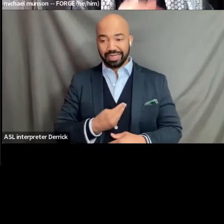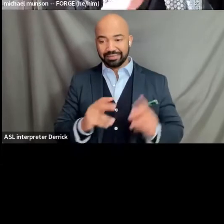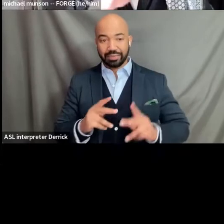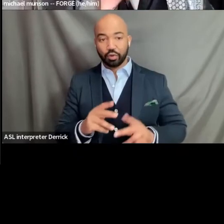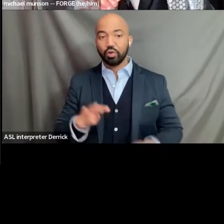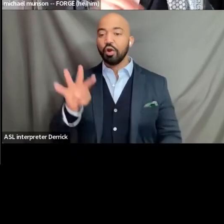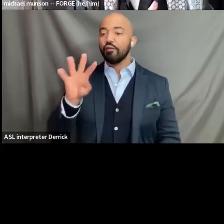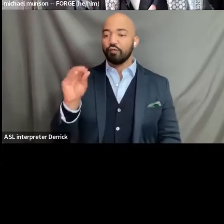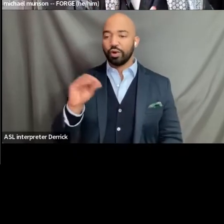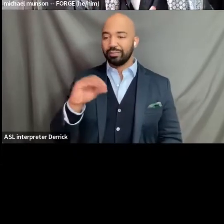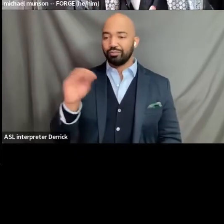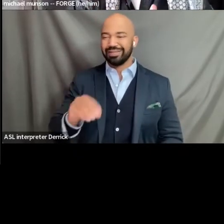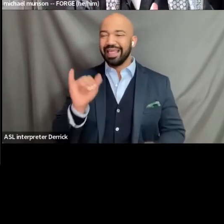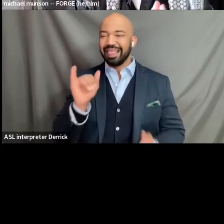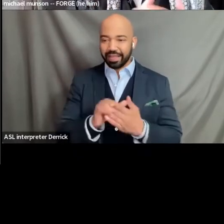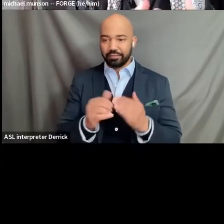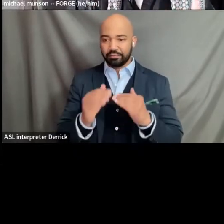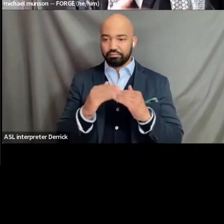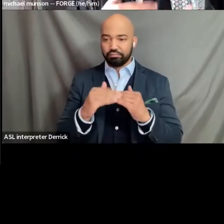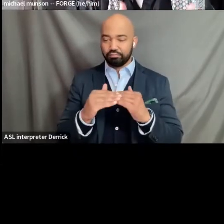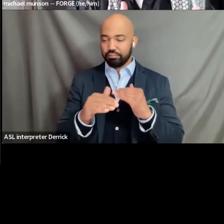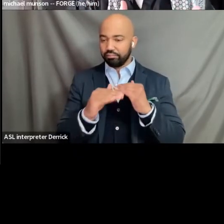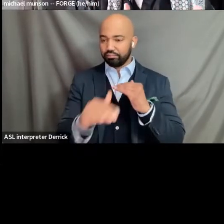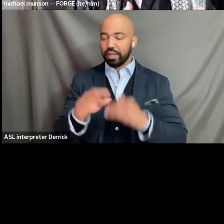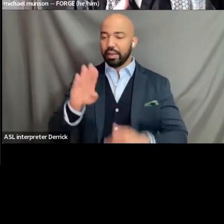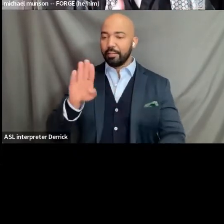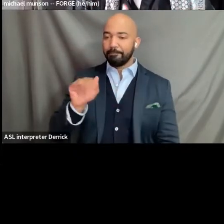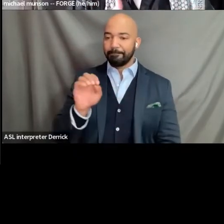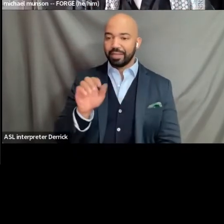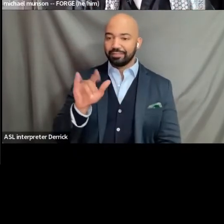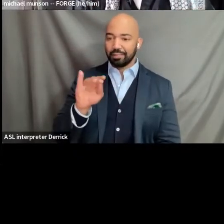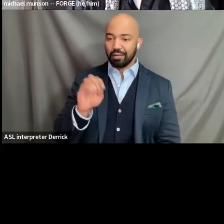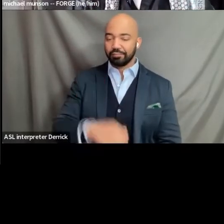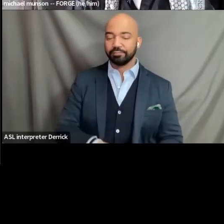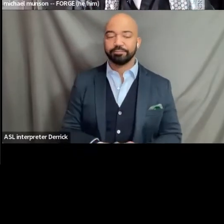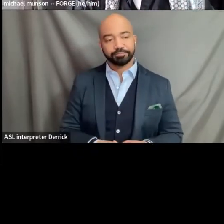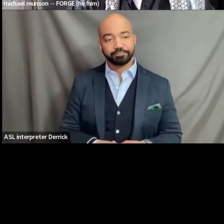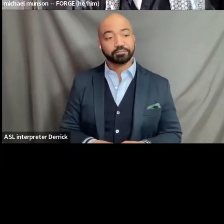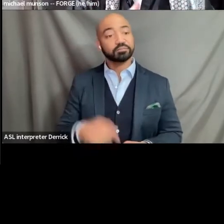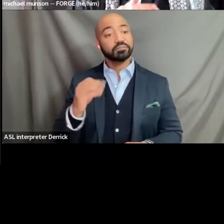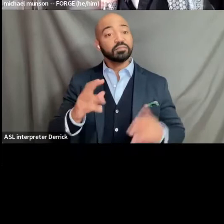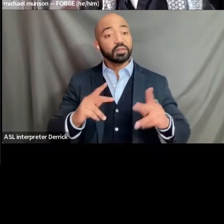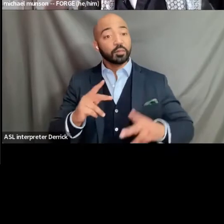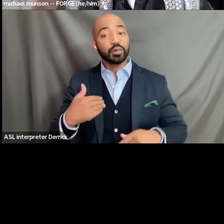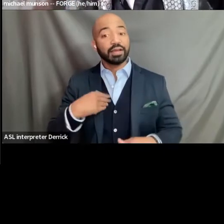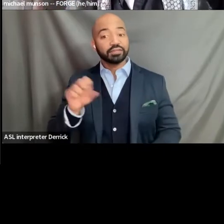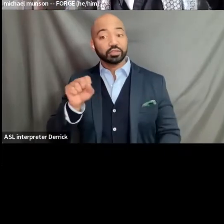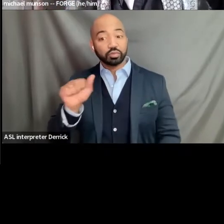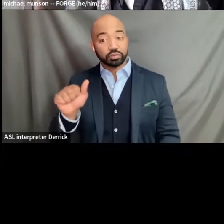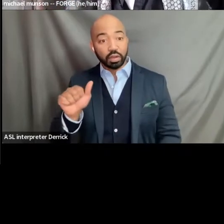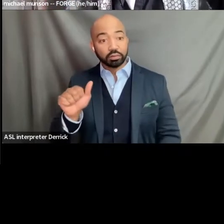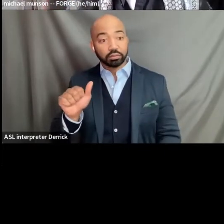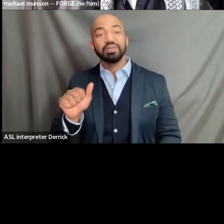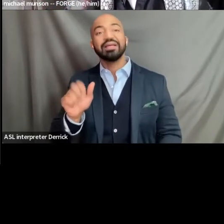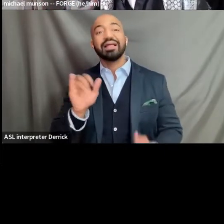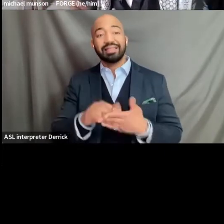So it's kind of a baseline. When we add in the folks that have experienced sexual assault, that rate goes to 64%.